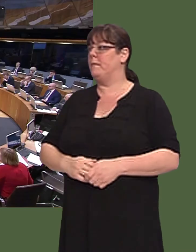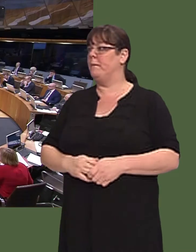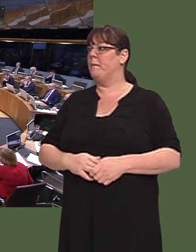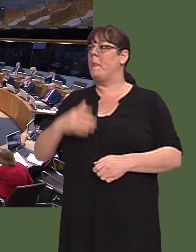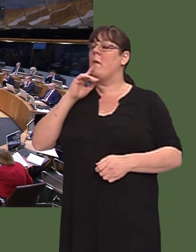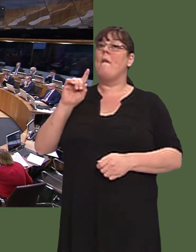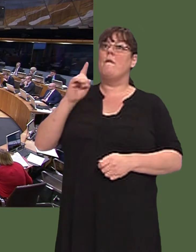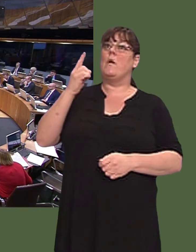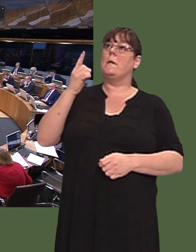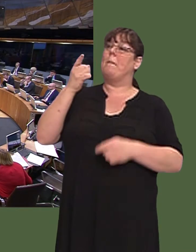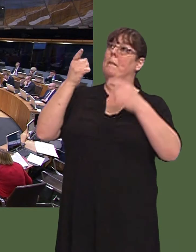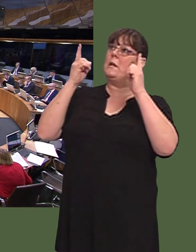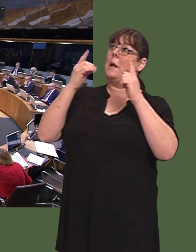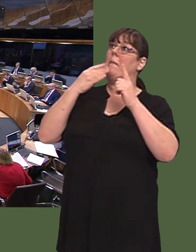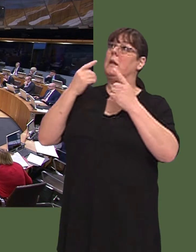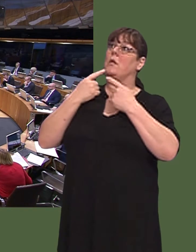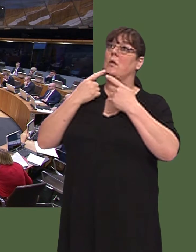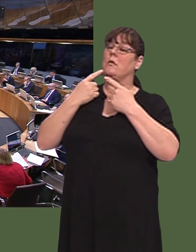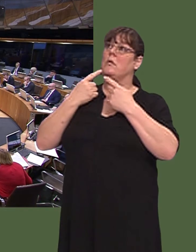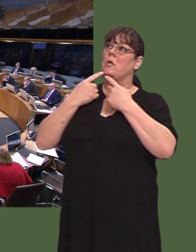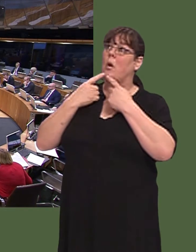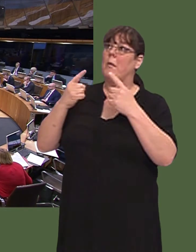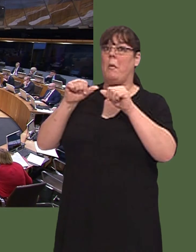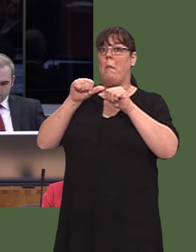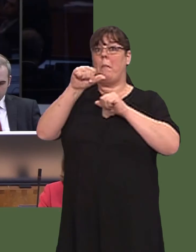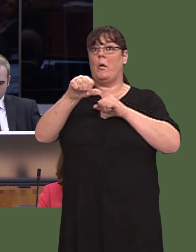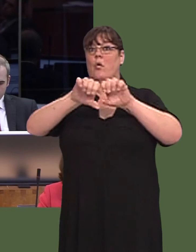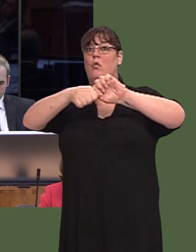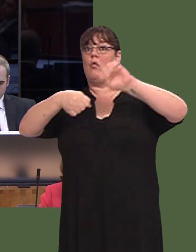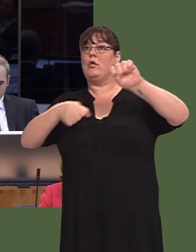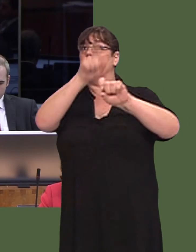Will the First Minister make a statement on funding for postgraduate students in Wales?